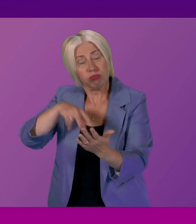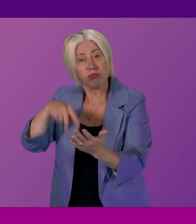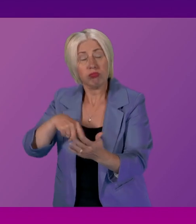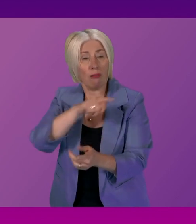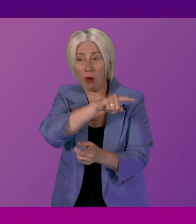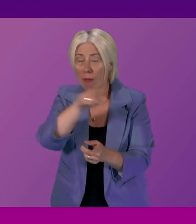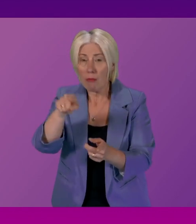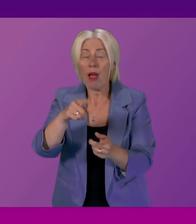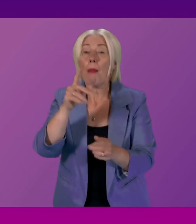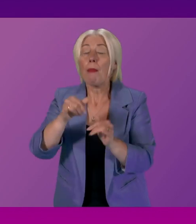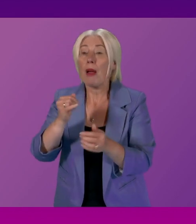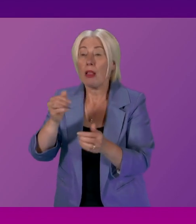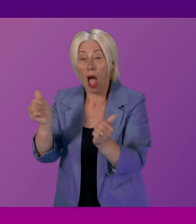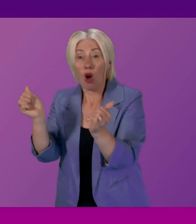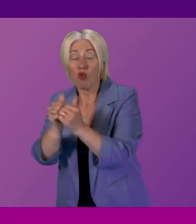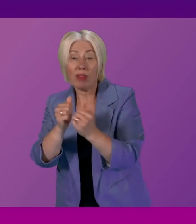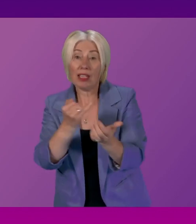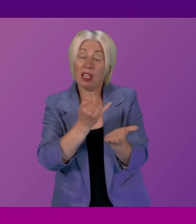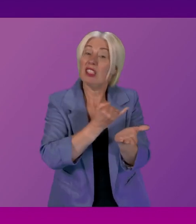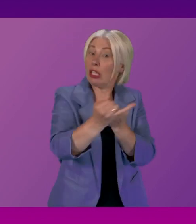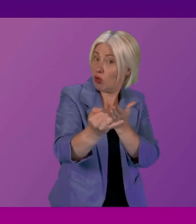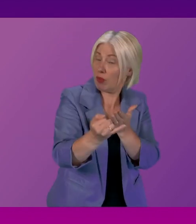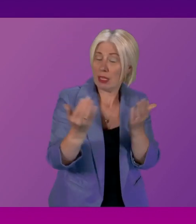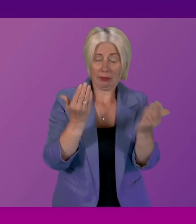I am not quoting, but I will paraphrase it.